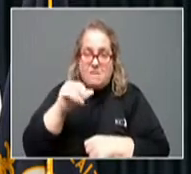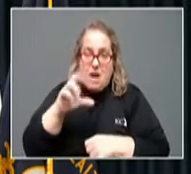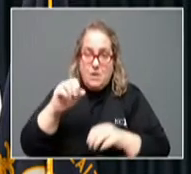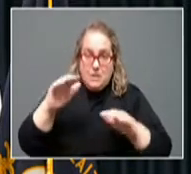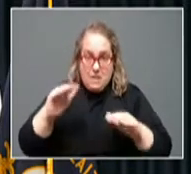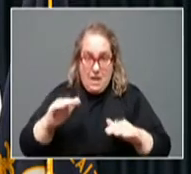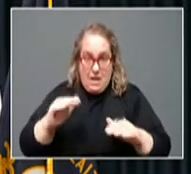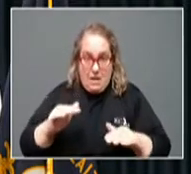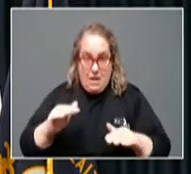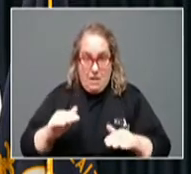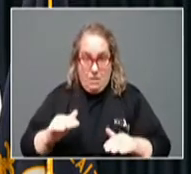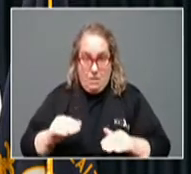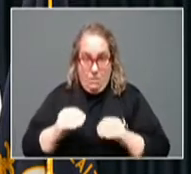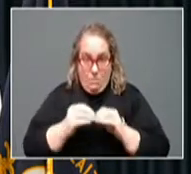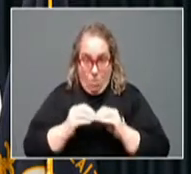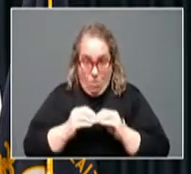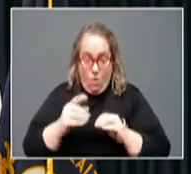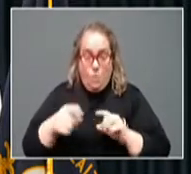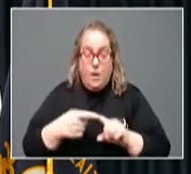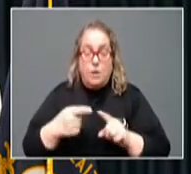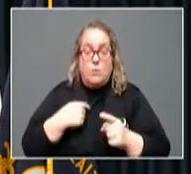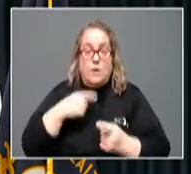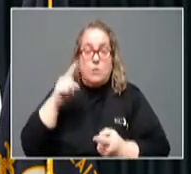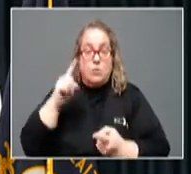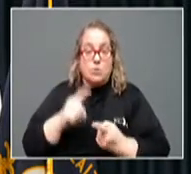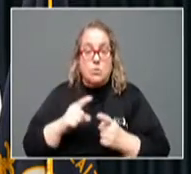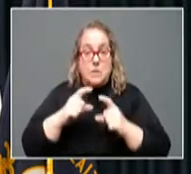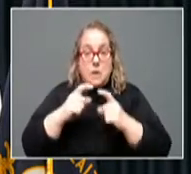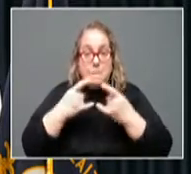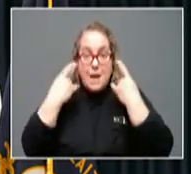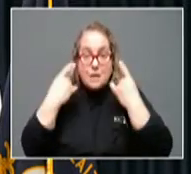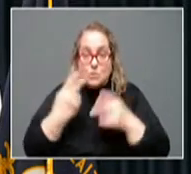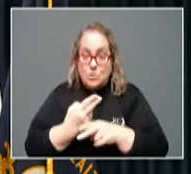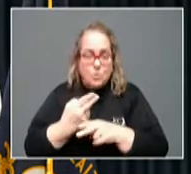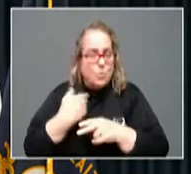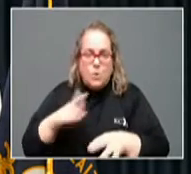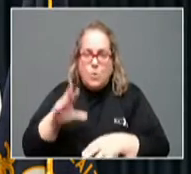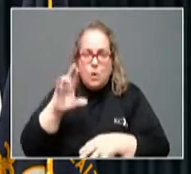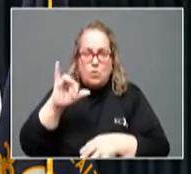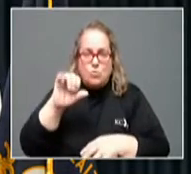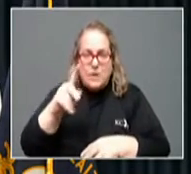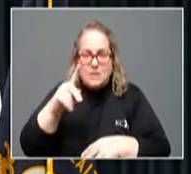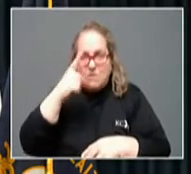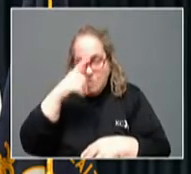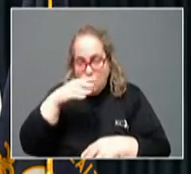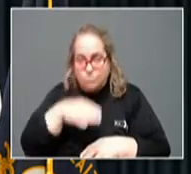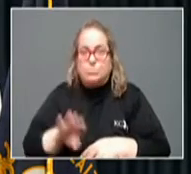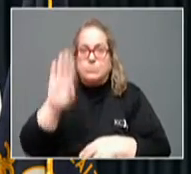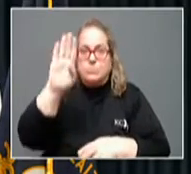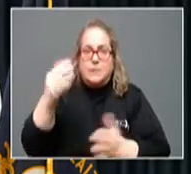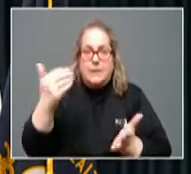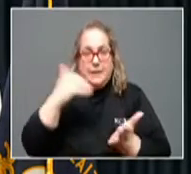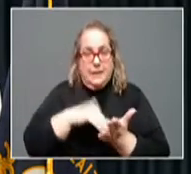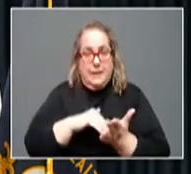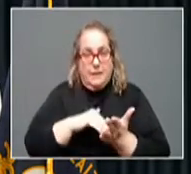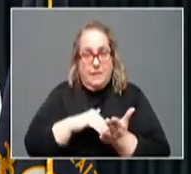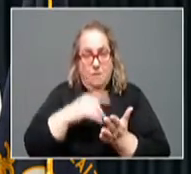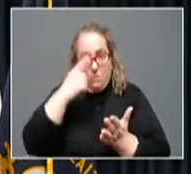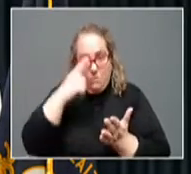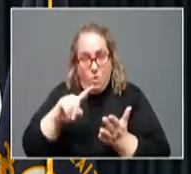the use of the masks, we are not at risk for bouncing back up and seeing an escalation again. So thank you very much, Governor.